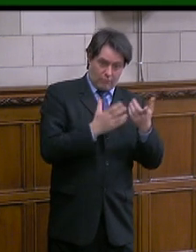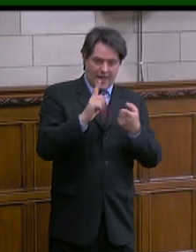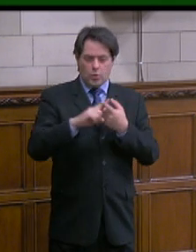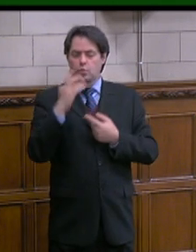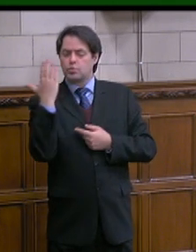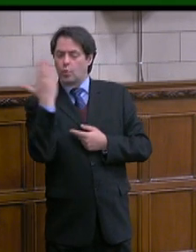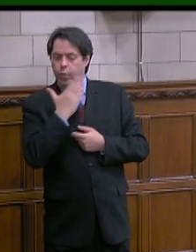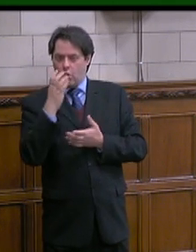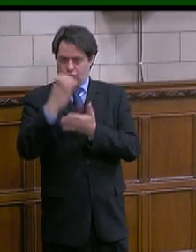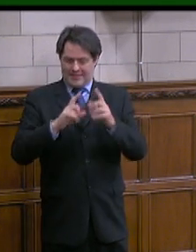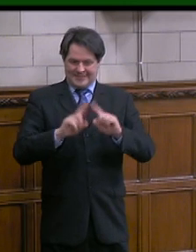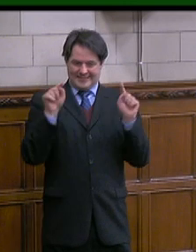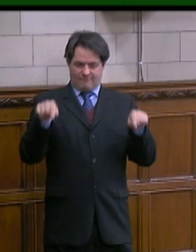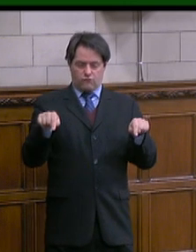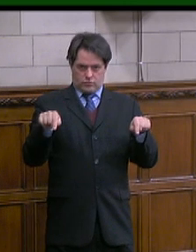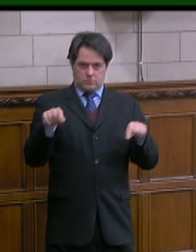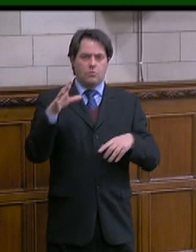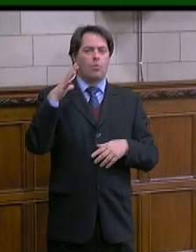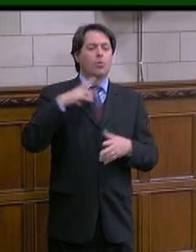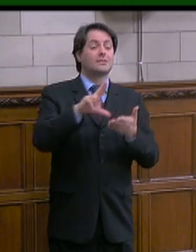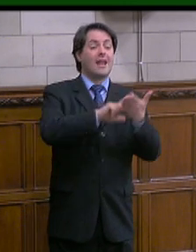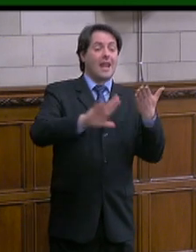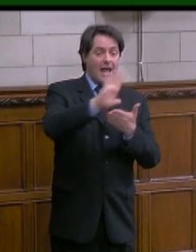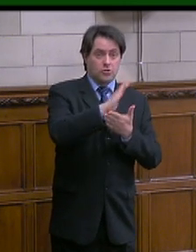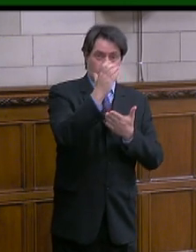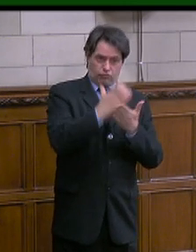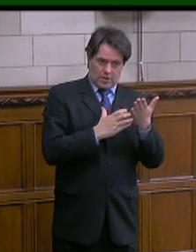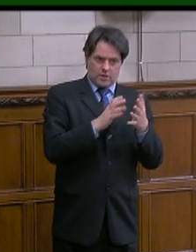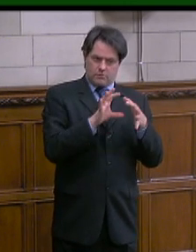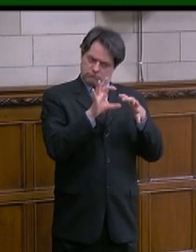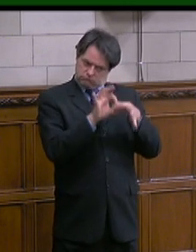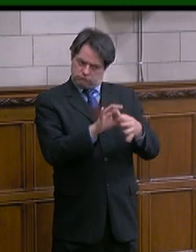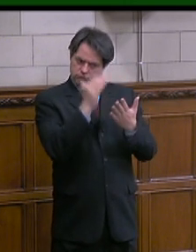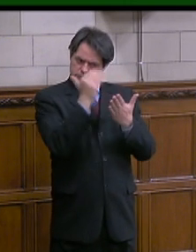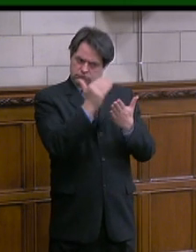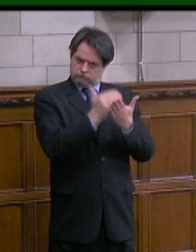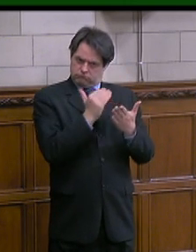We wanted the national curriculum to be kept within a certain size, to enable schools to